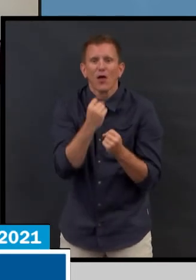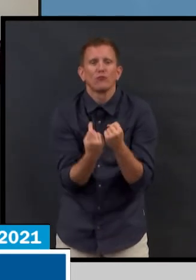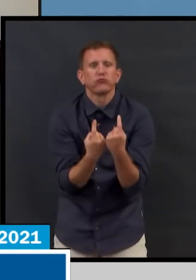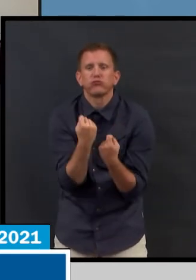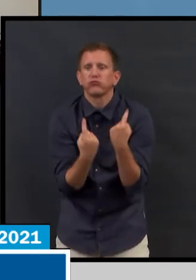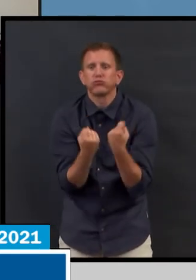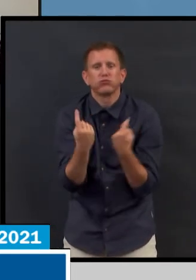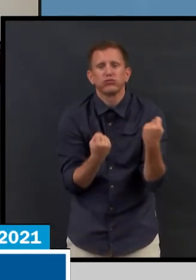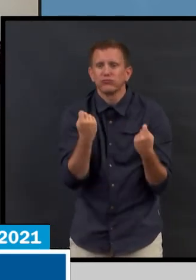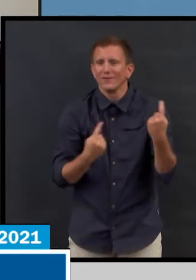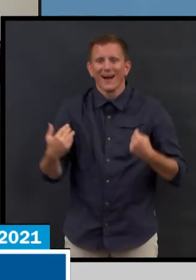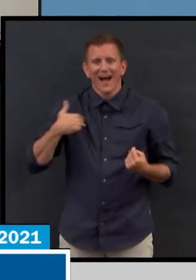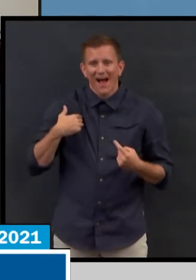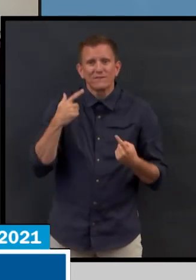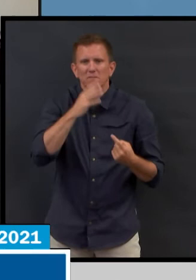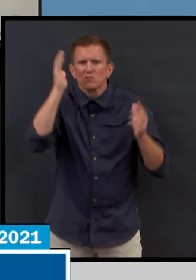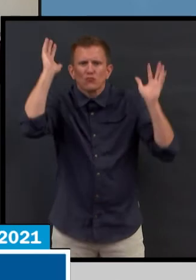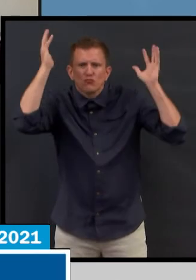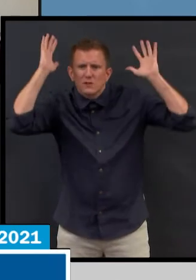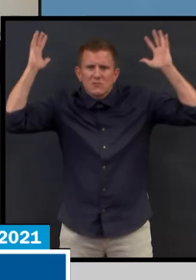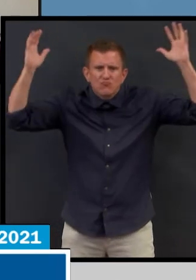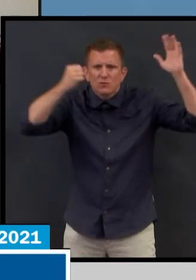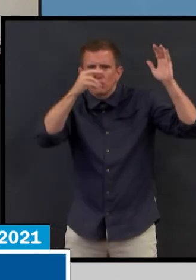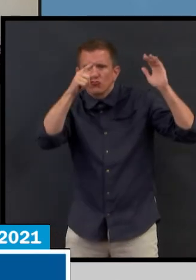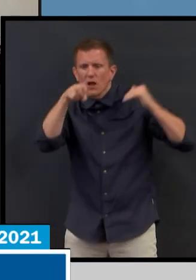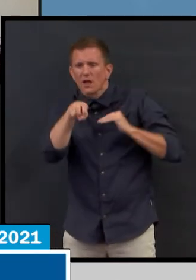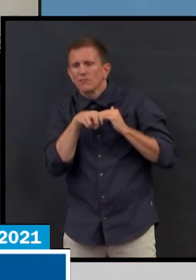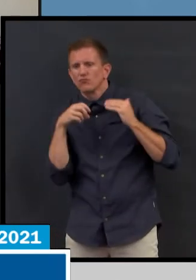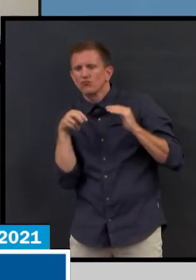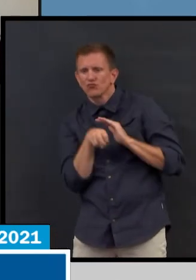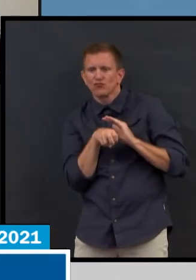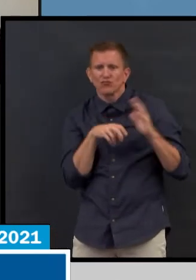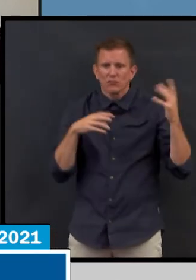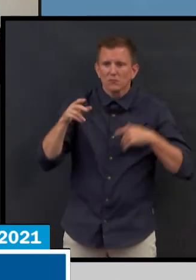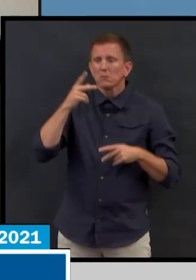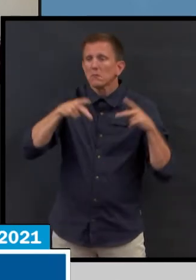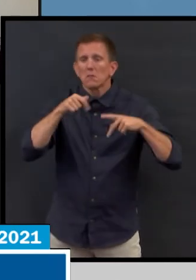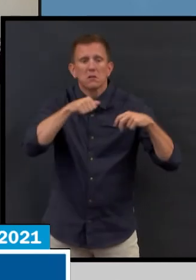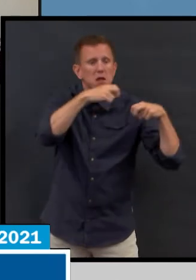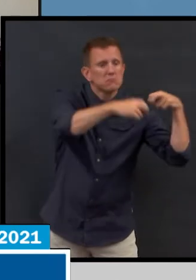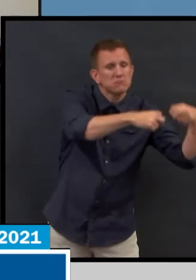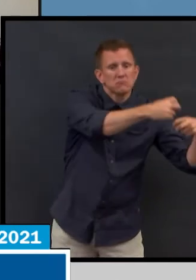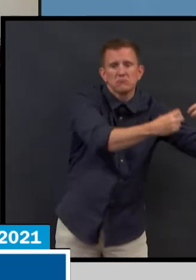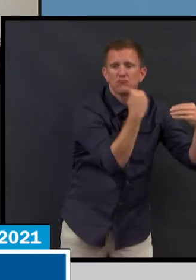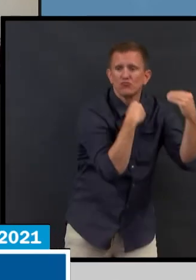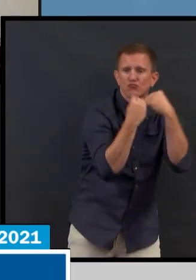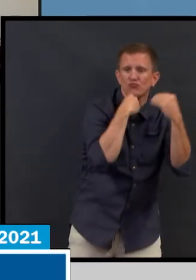game tables seating and a grass area with with some additional landscaping next slide please